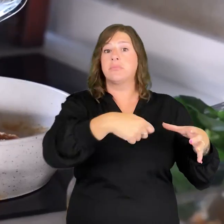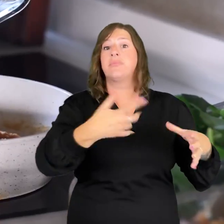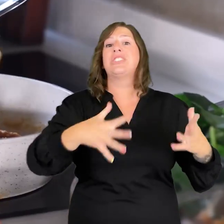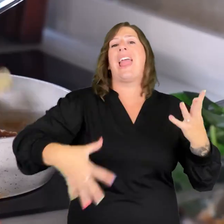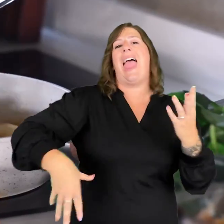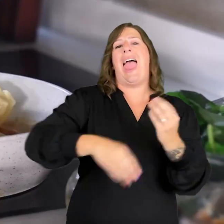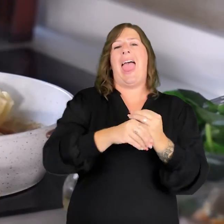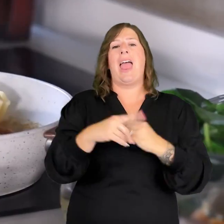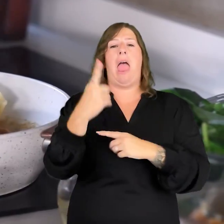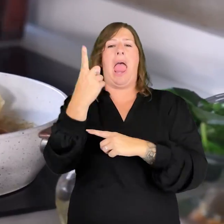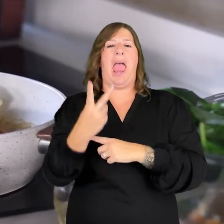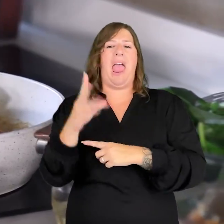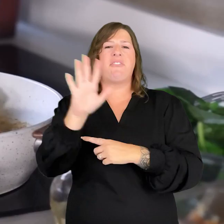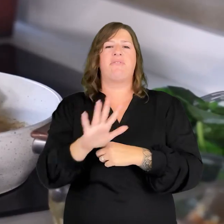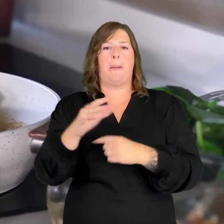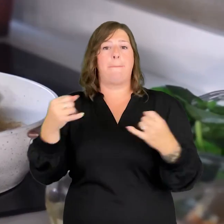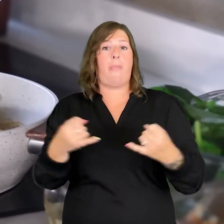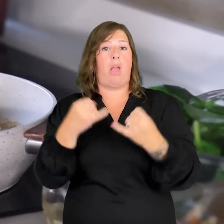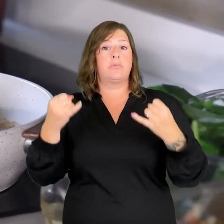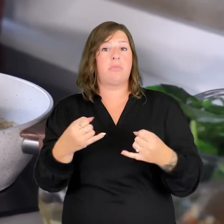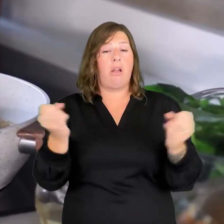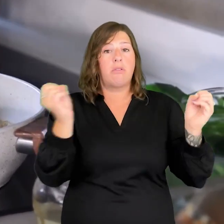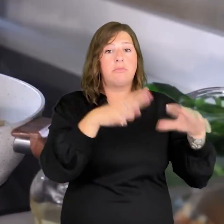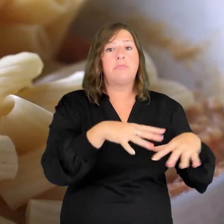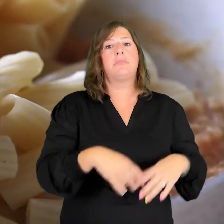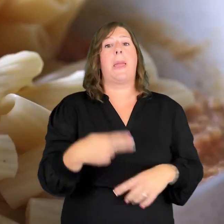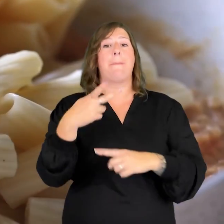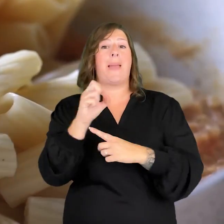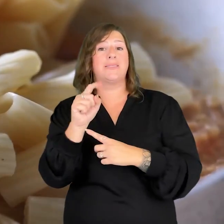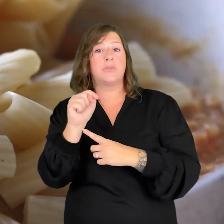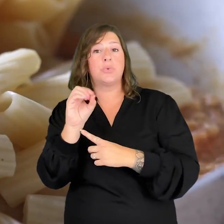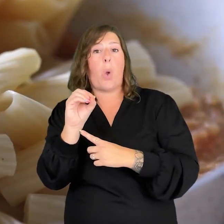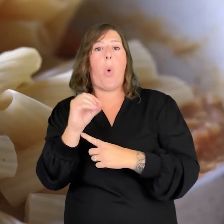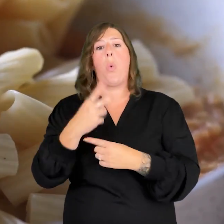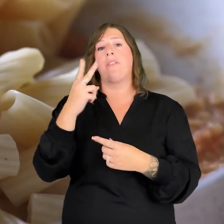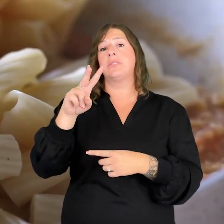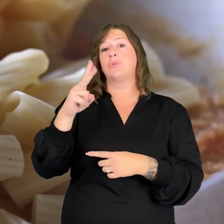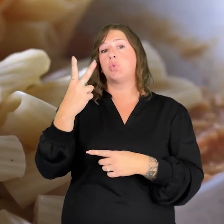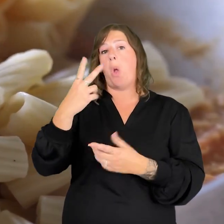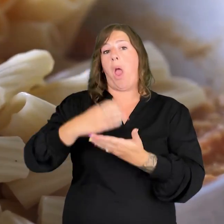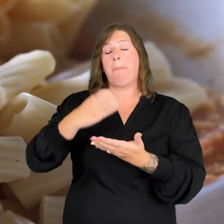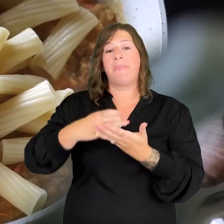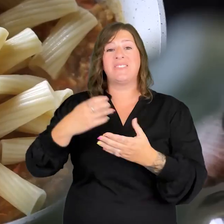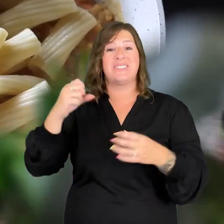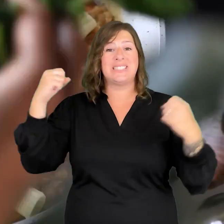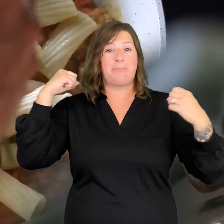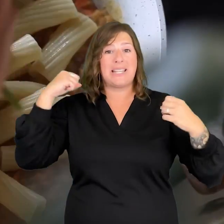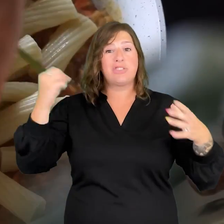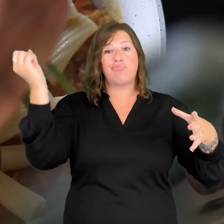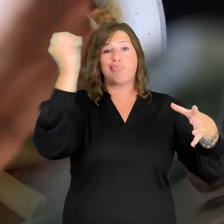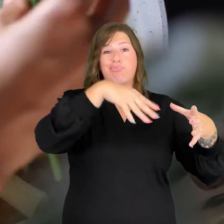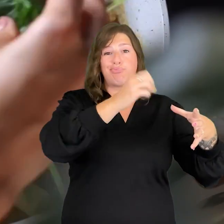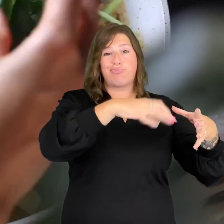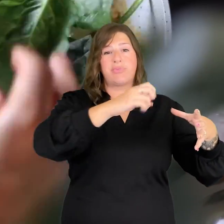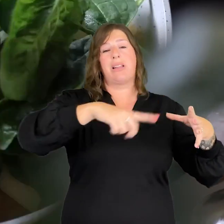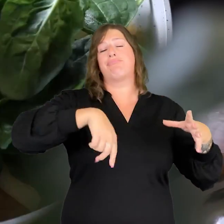When it's heated through, we can then add in the cooked pasta, half of a cup of store bought pesto, and two cups of spinach.